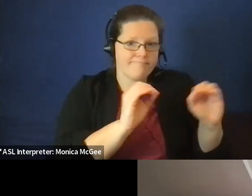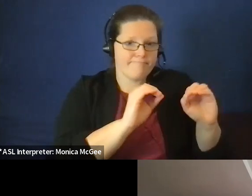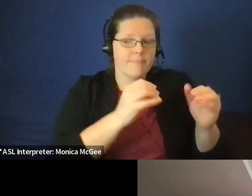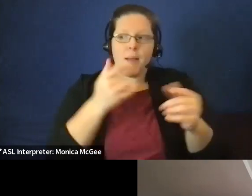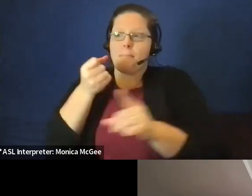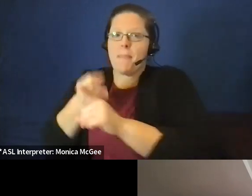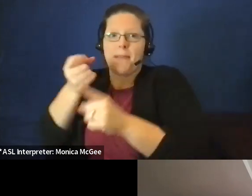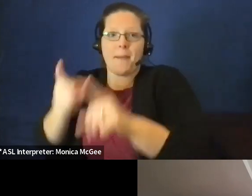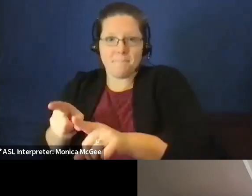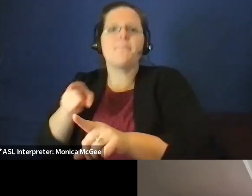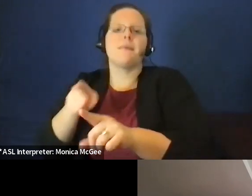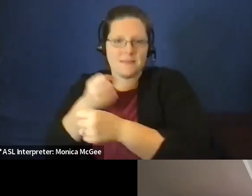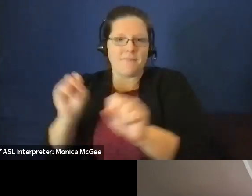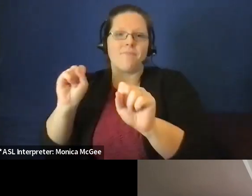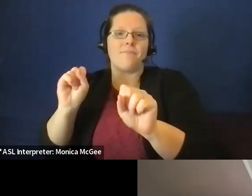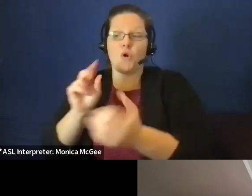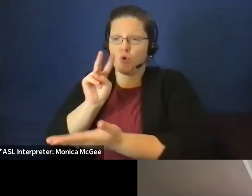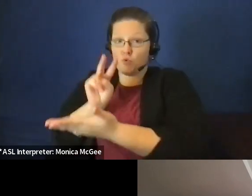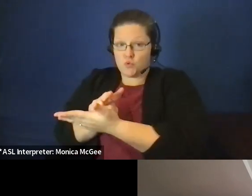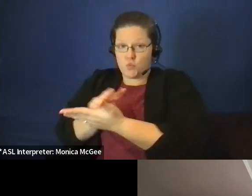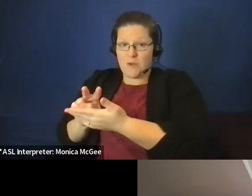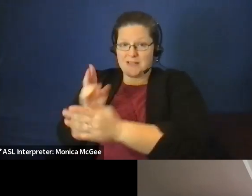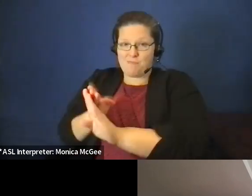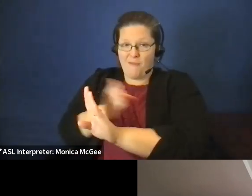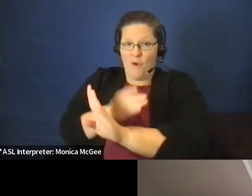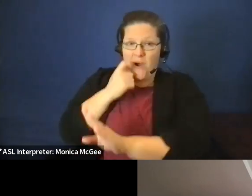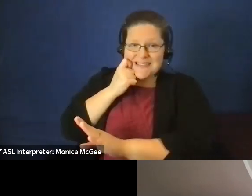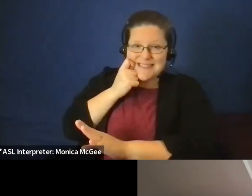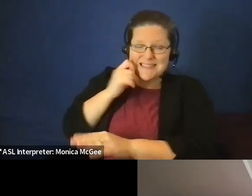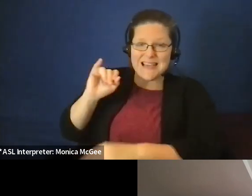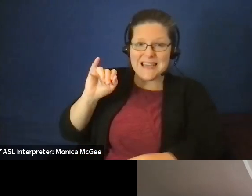two people with disabilities were